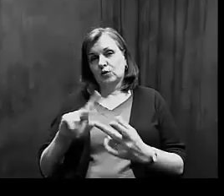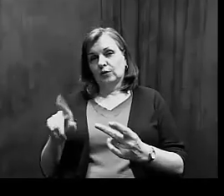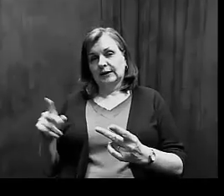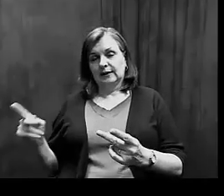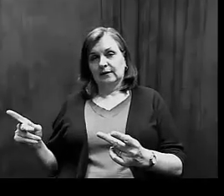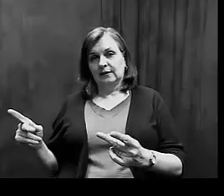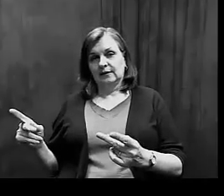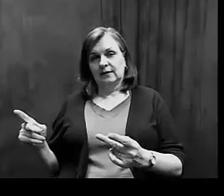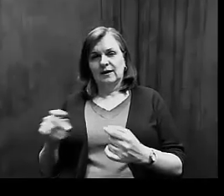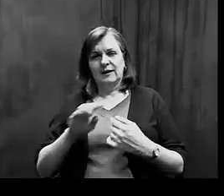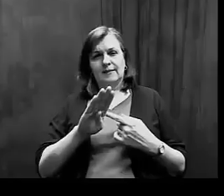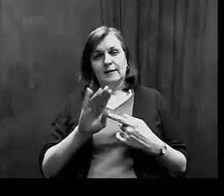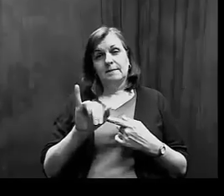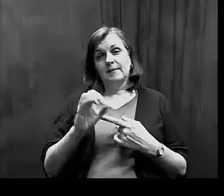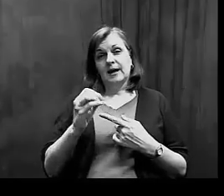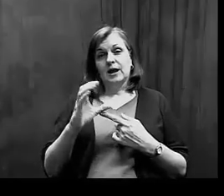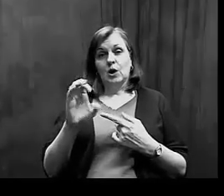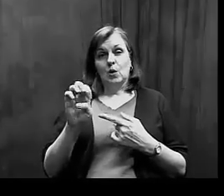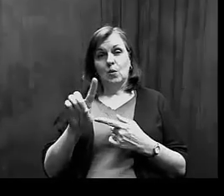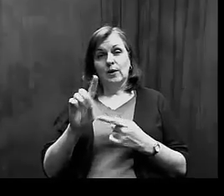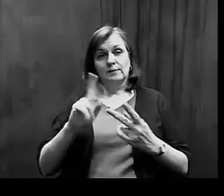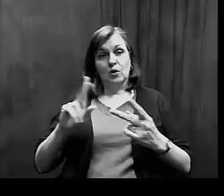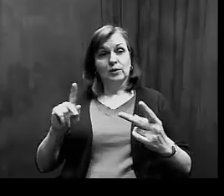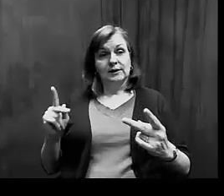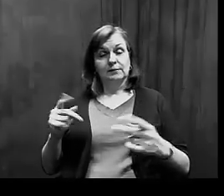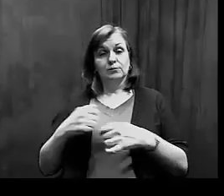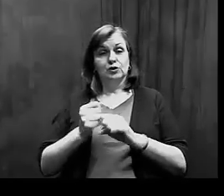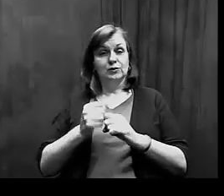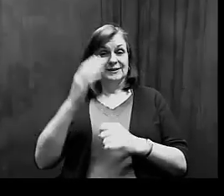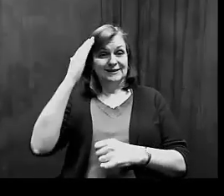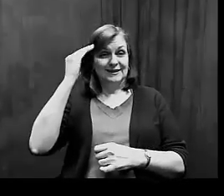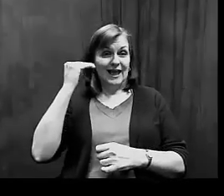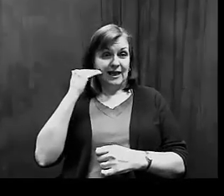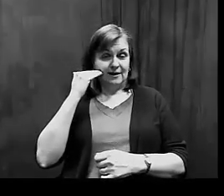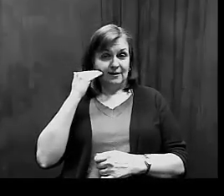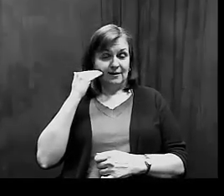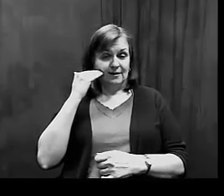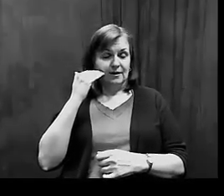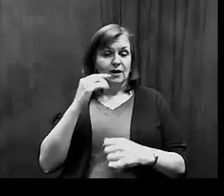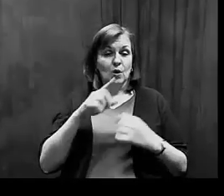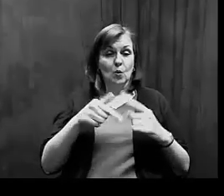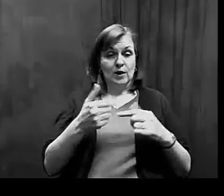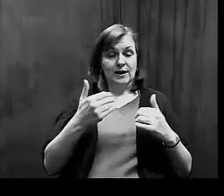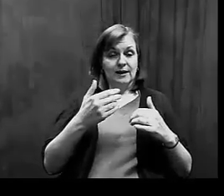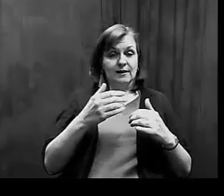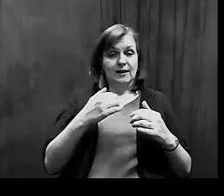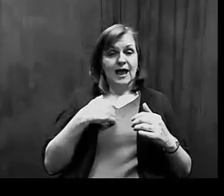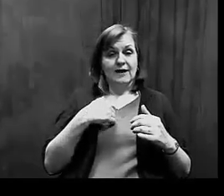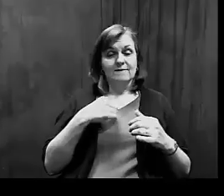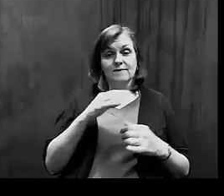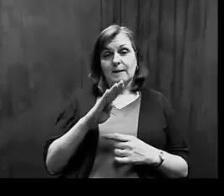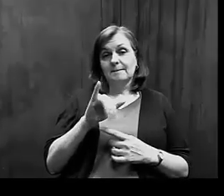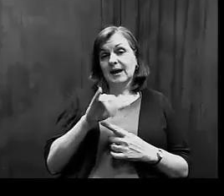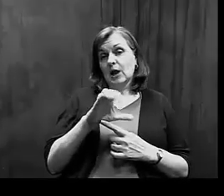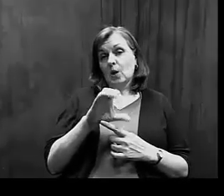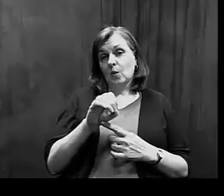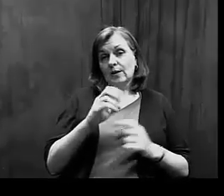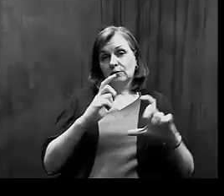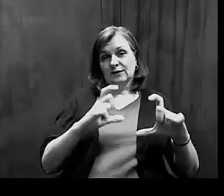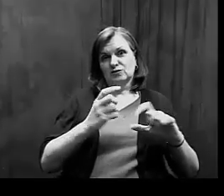this bicoid protein is actually going to develop the head so in high concentrations of bicoid